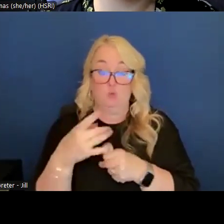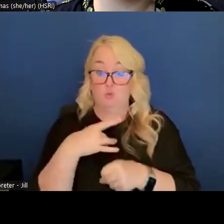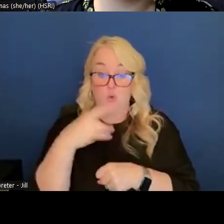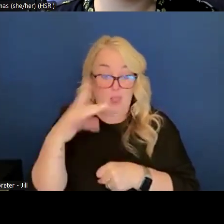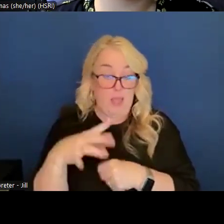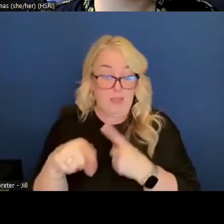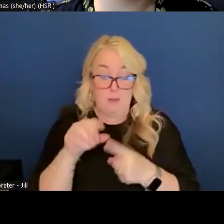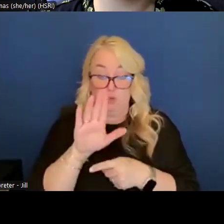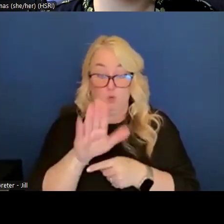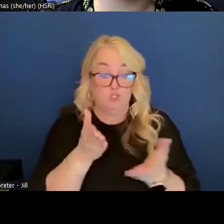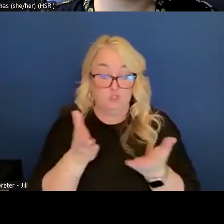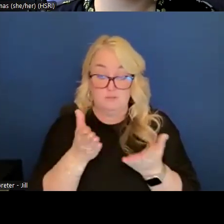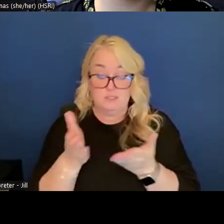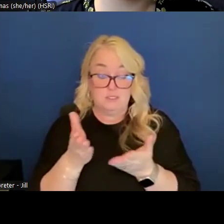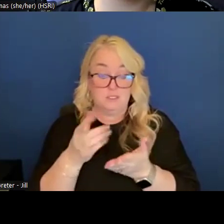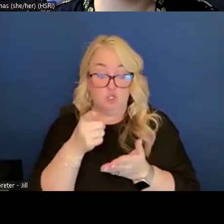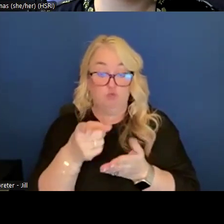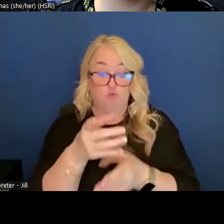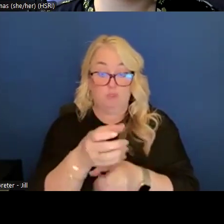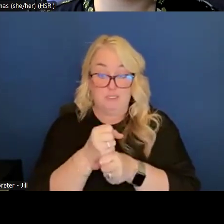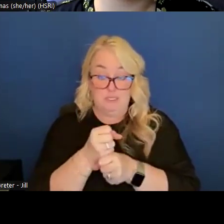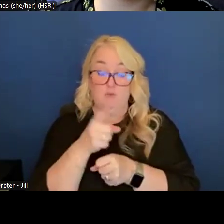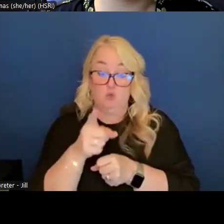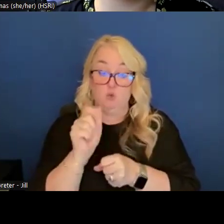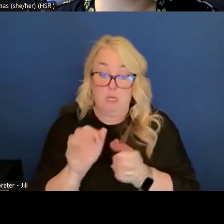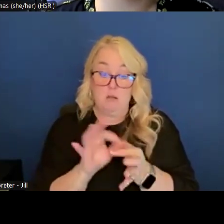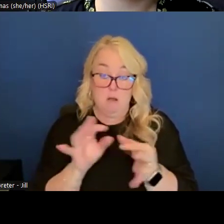services you receive, you can always just share that. So, you